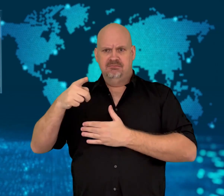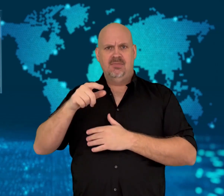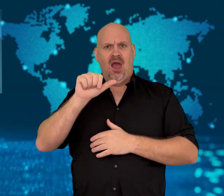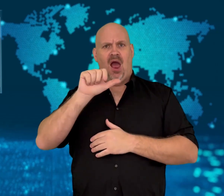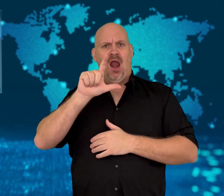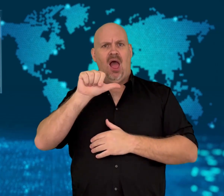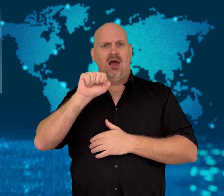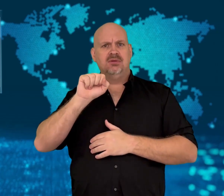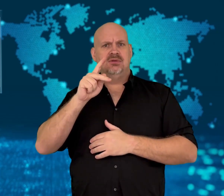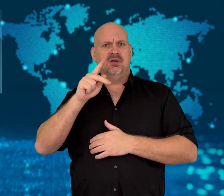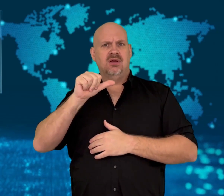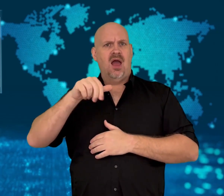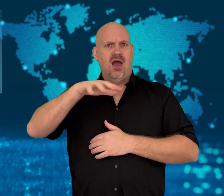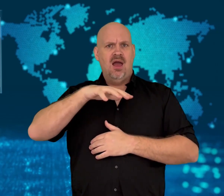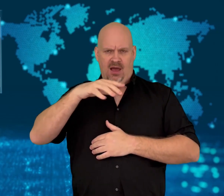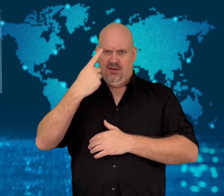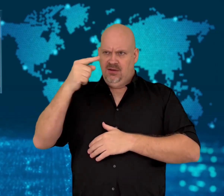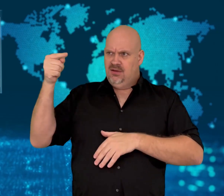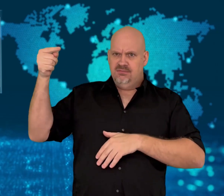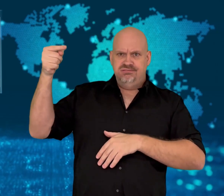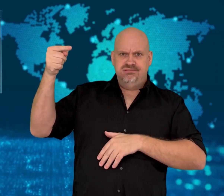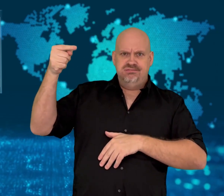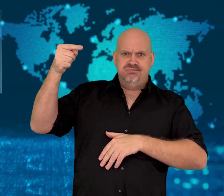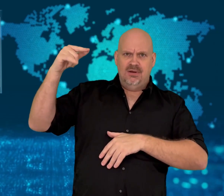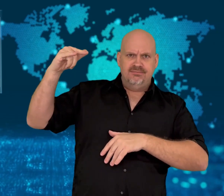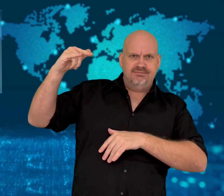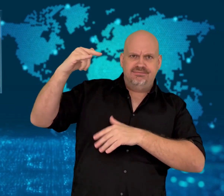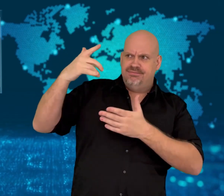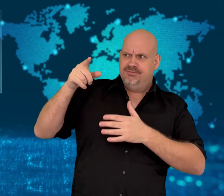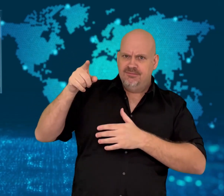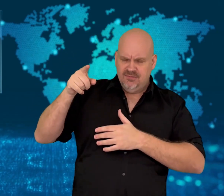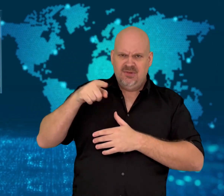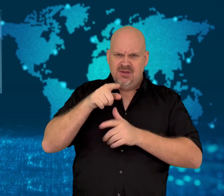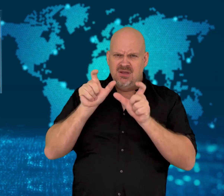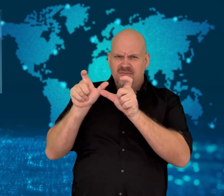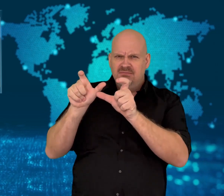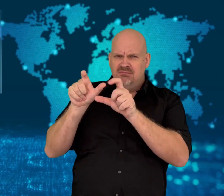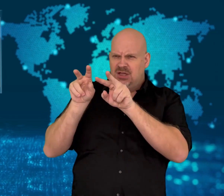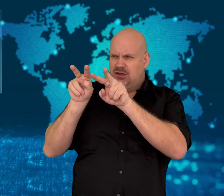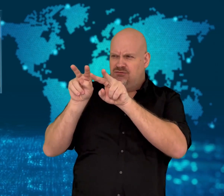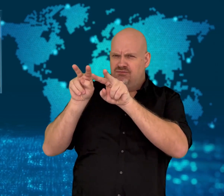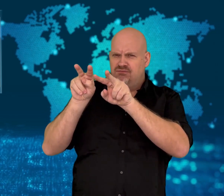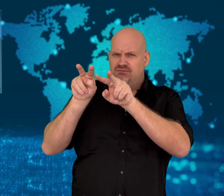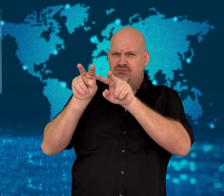detected an object over the US' state, Alaska.